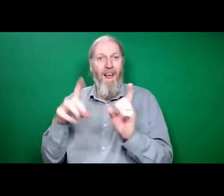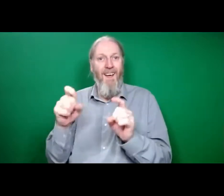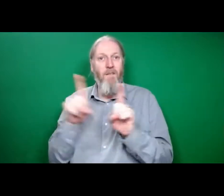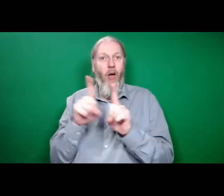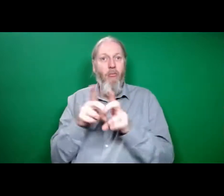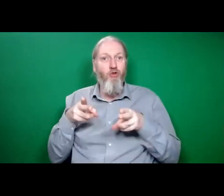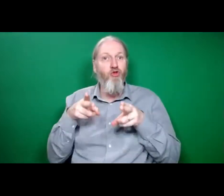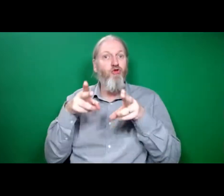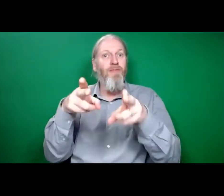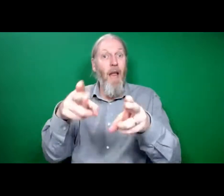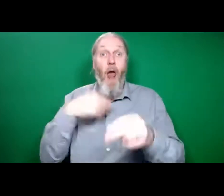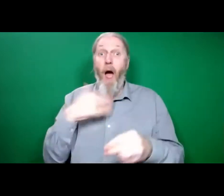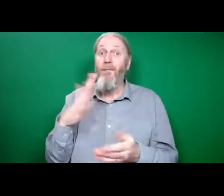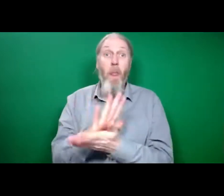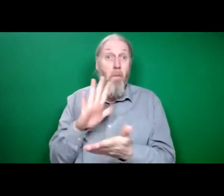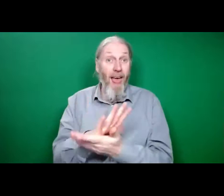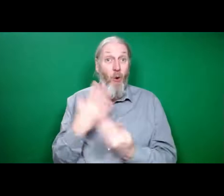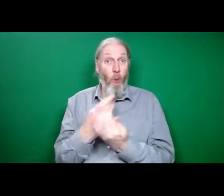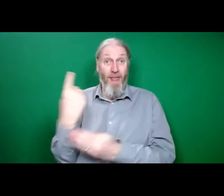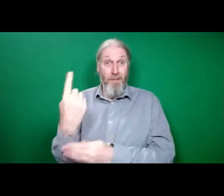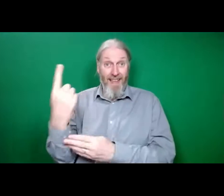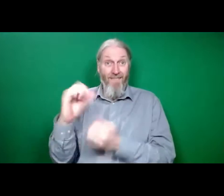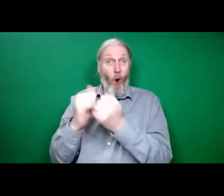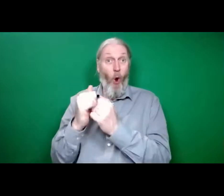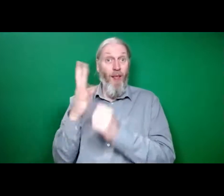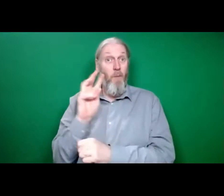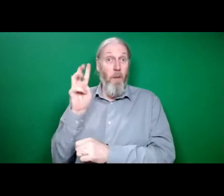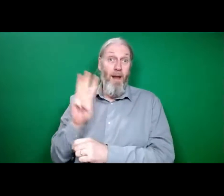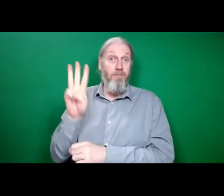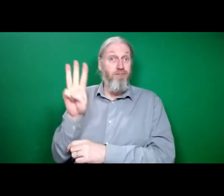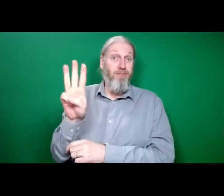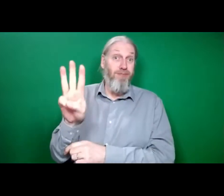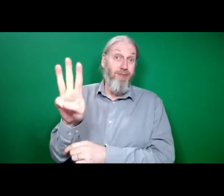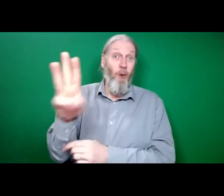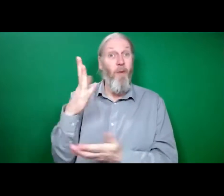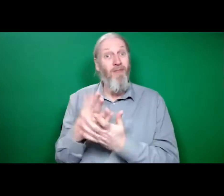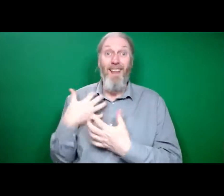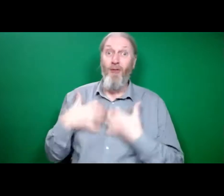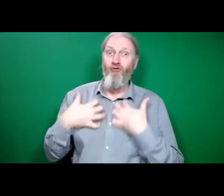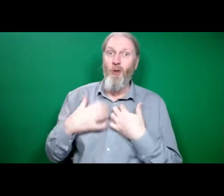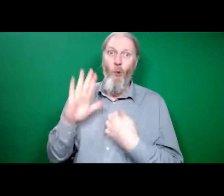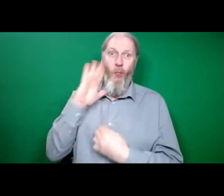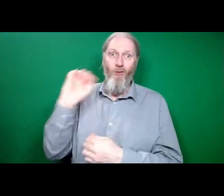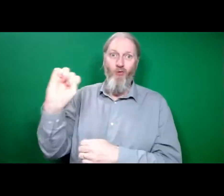I'm going to introduce the next speaker, it's Paul Cowell from Medway Council. Welcome, Paul.